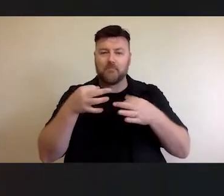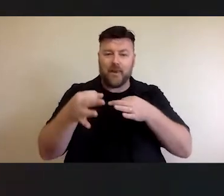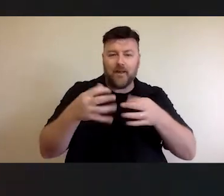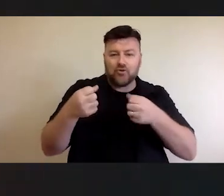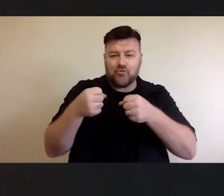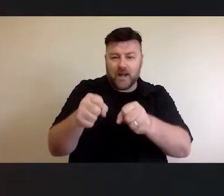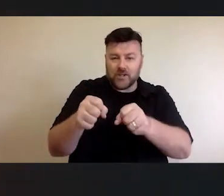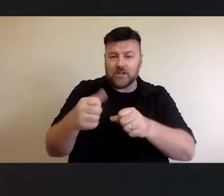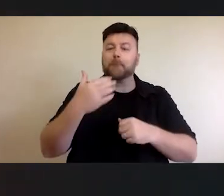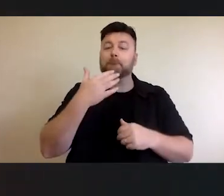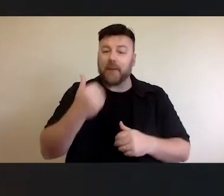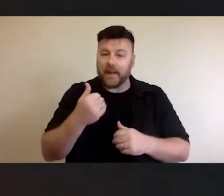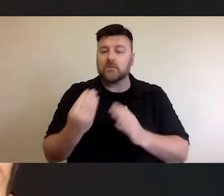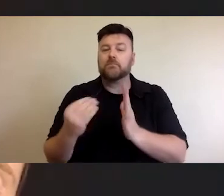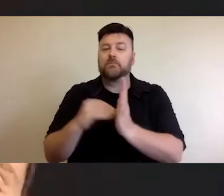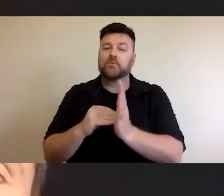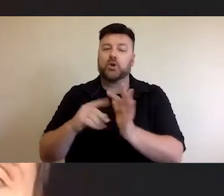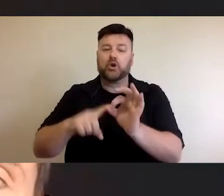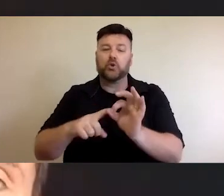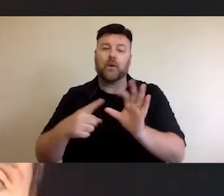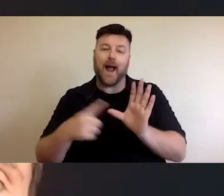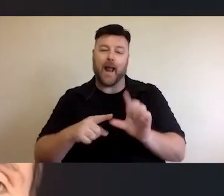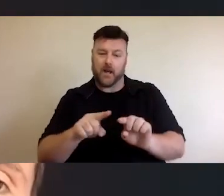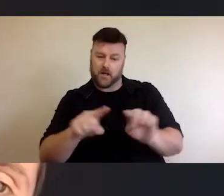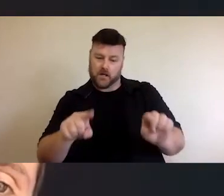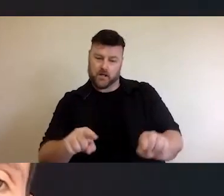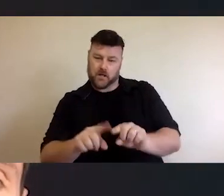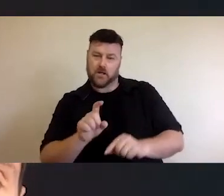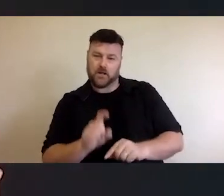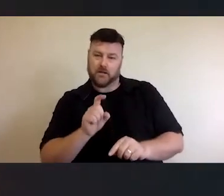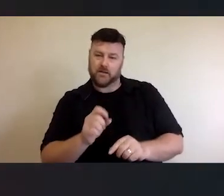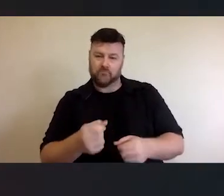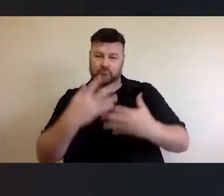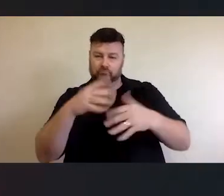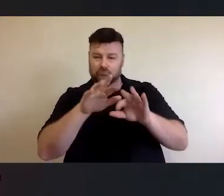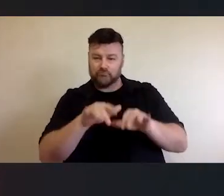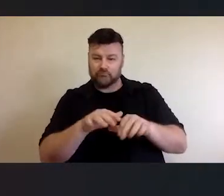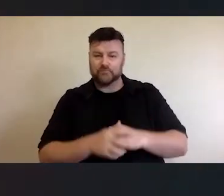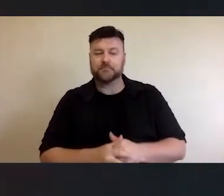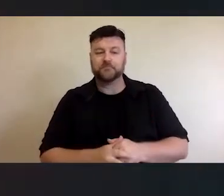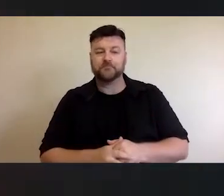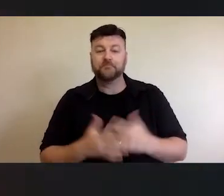the Q&A again at the bottom of the screen. OK. So, it gives me great